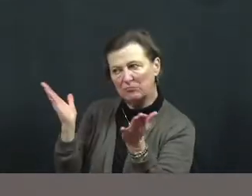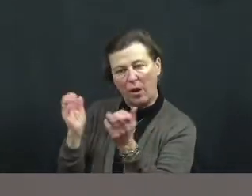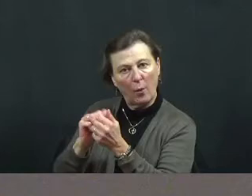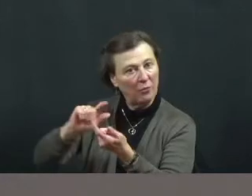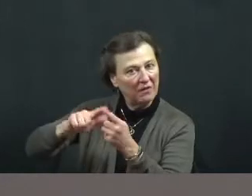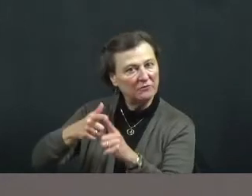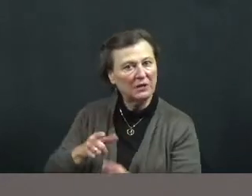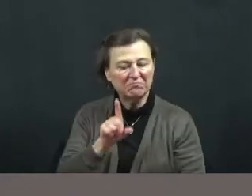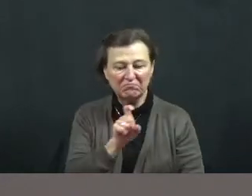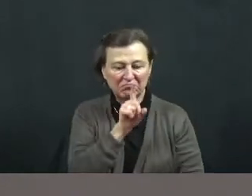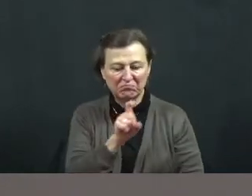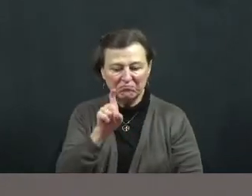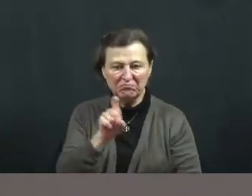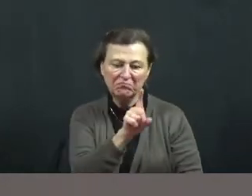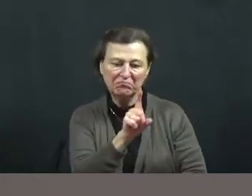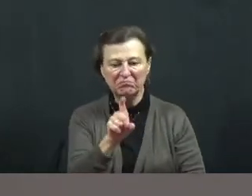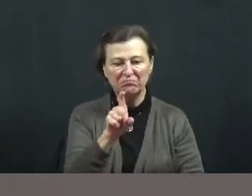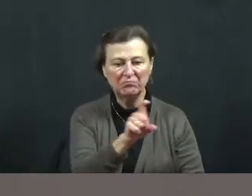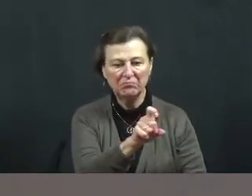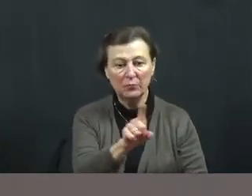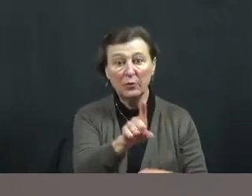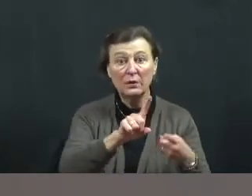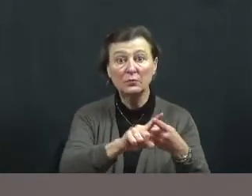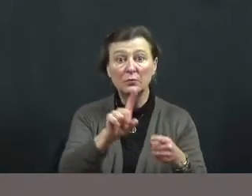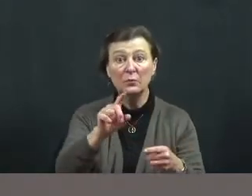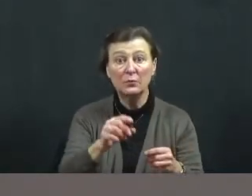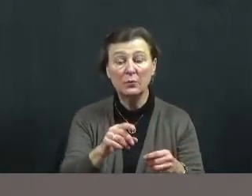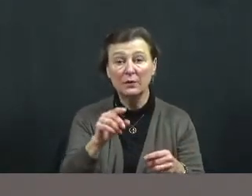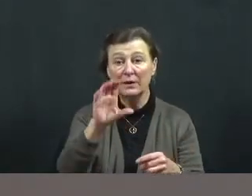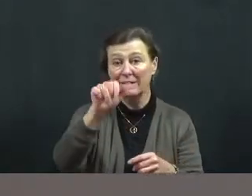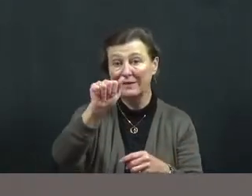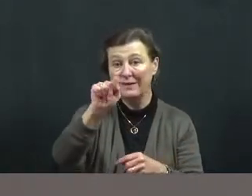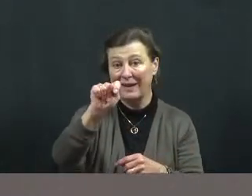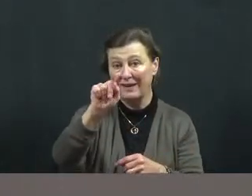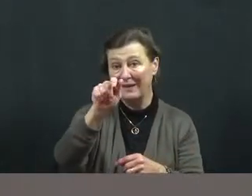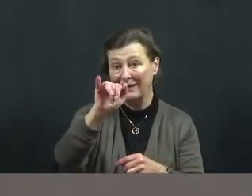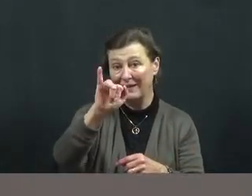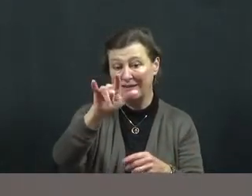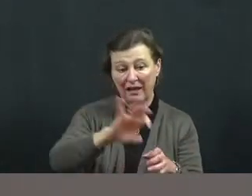Willow made his way toward where the cattails grew, to get a little fluff for a tender,